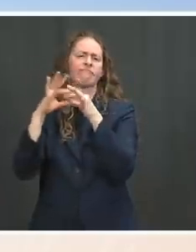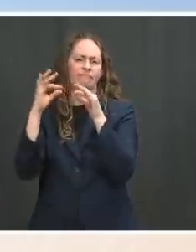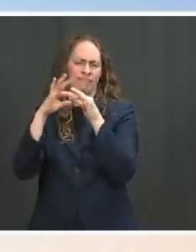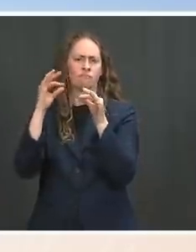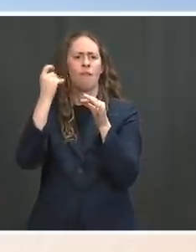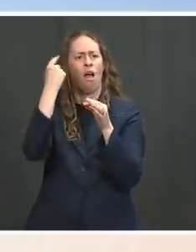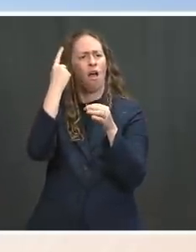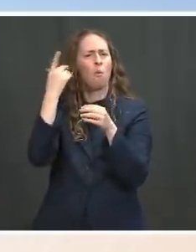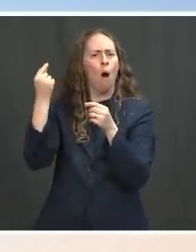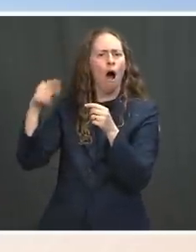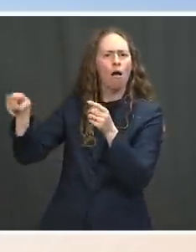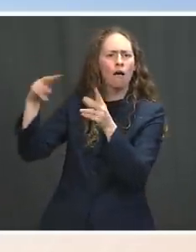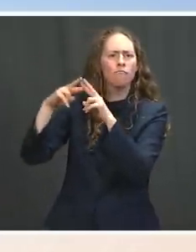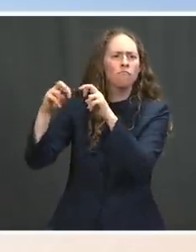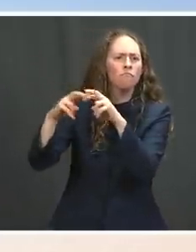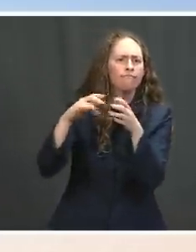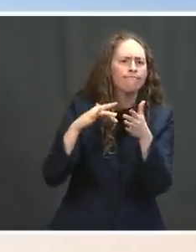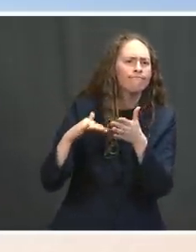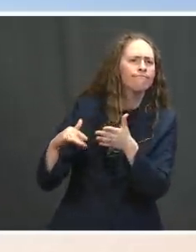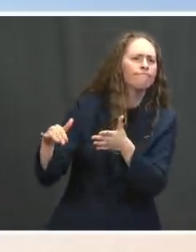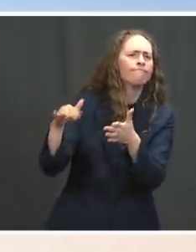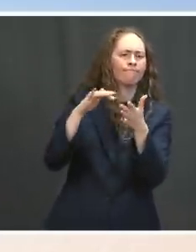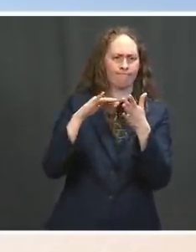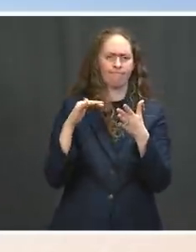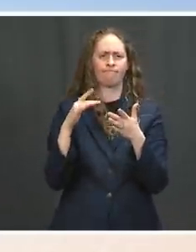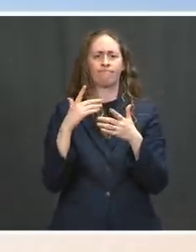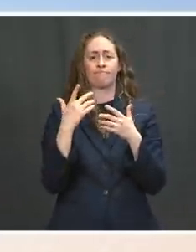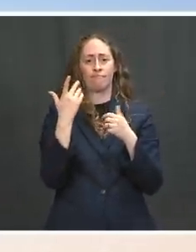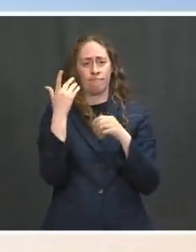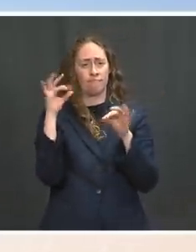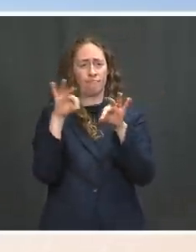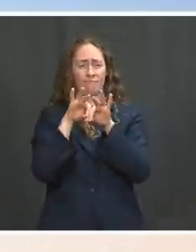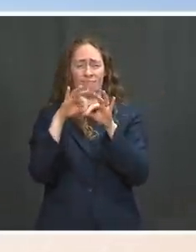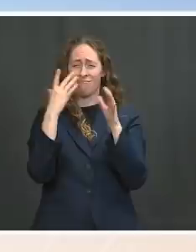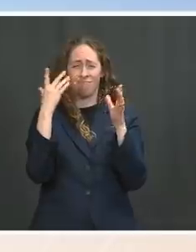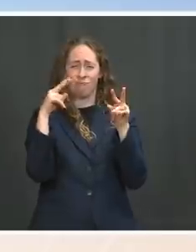to flipping the switch back on as we are continuing the path to recovery --